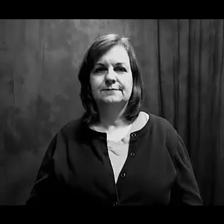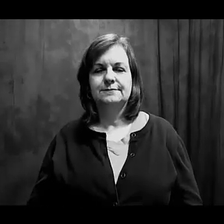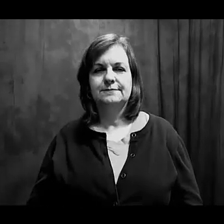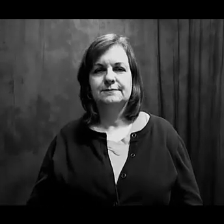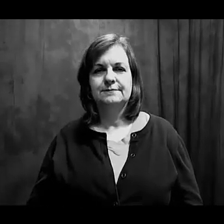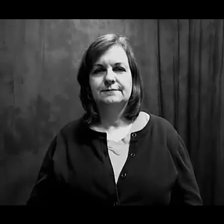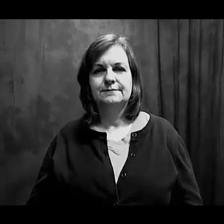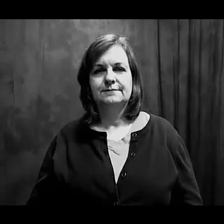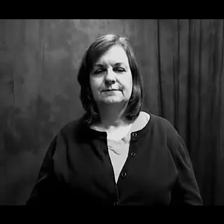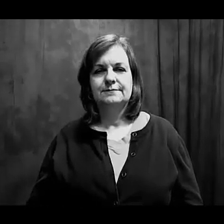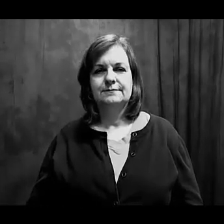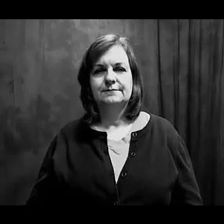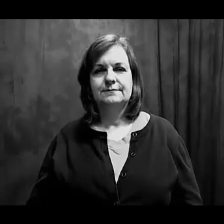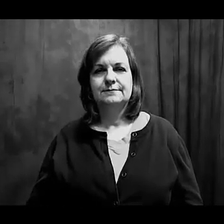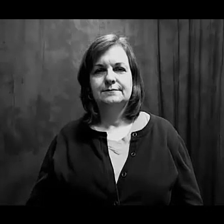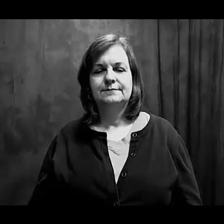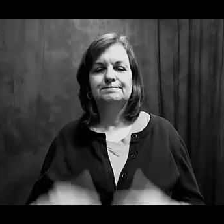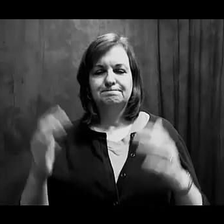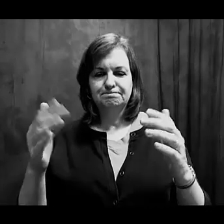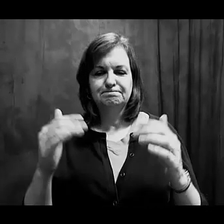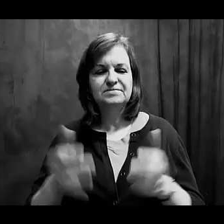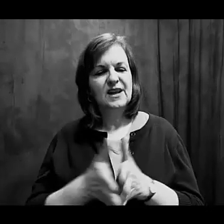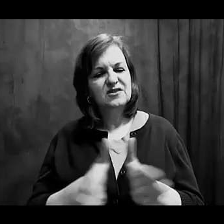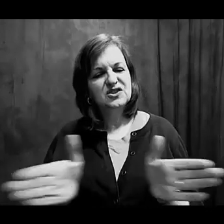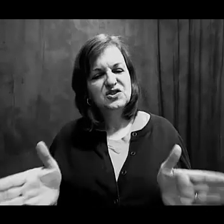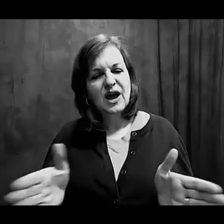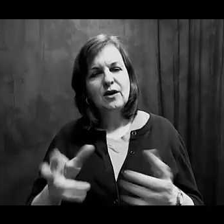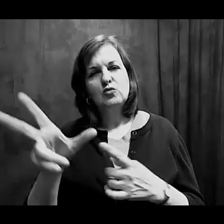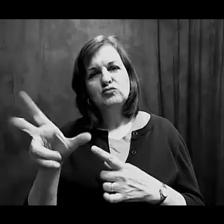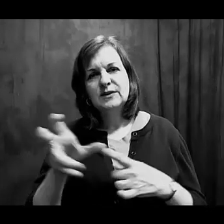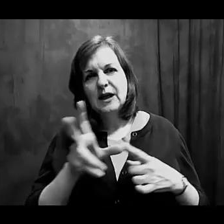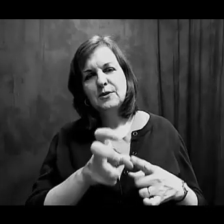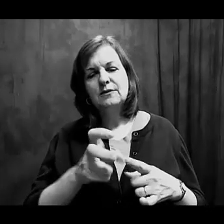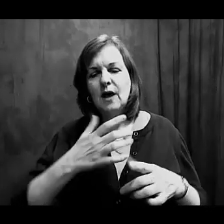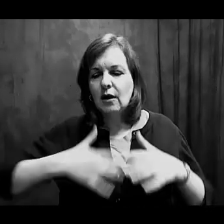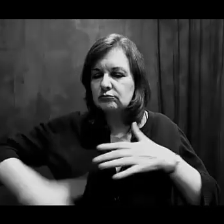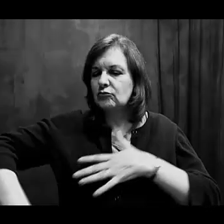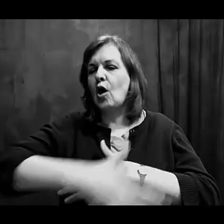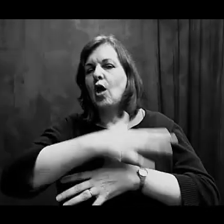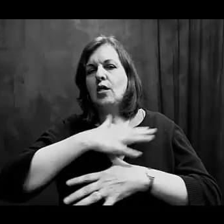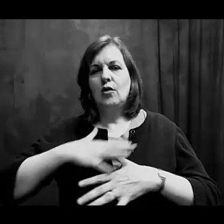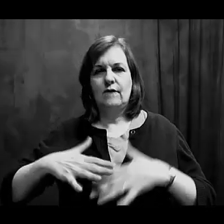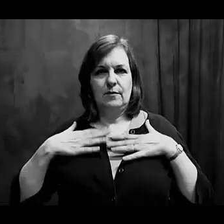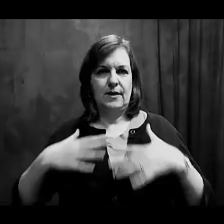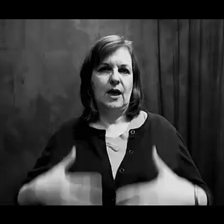the general receptors as we mentioned are gonna be found throughout your body and